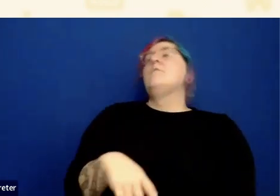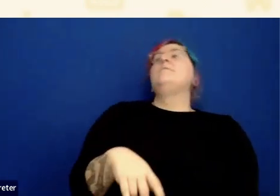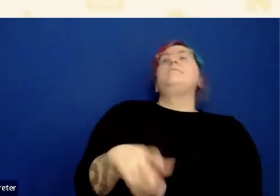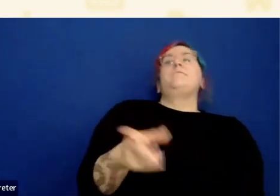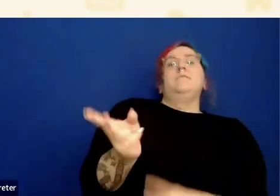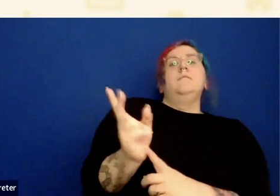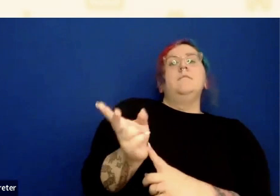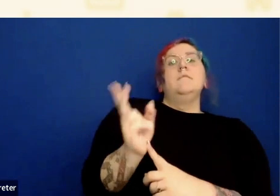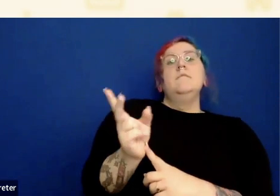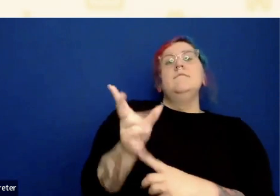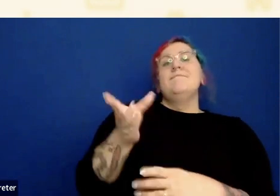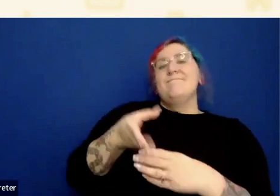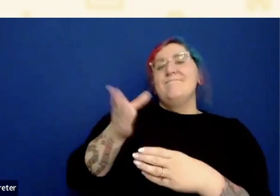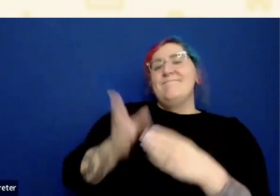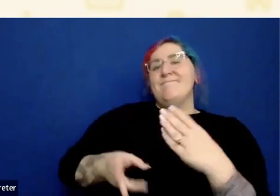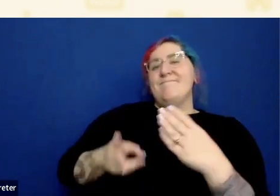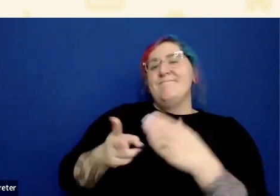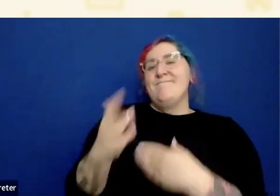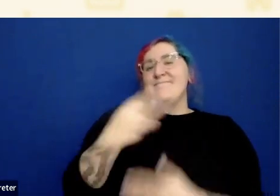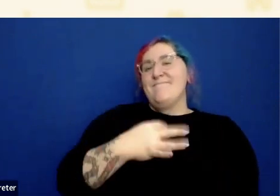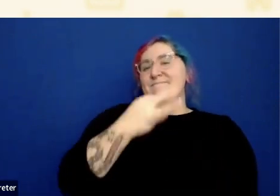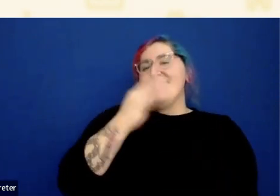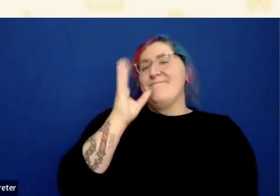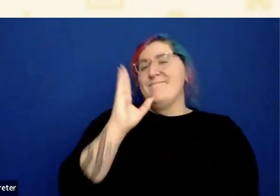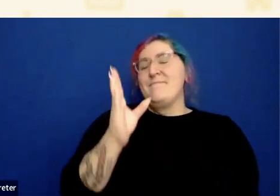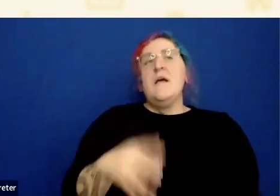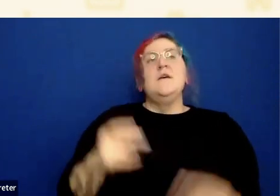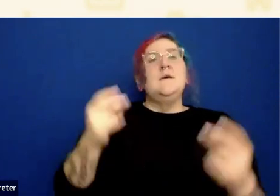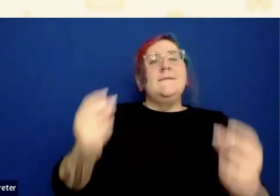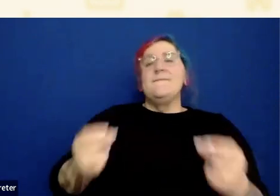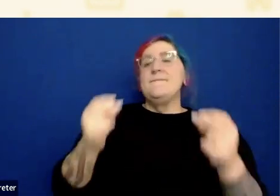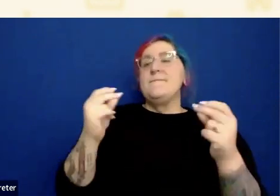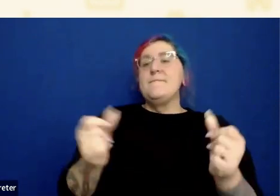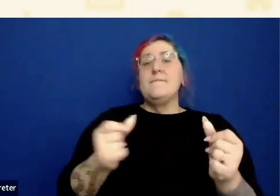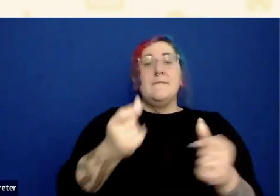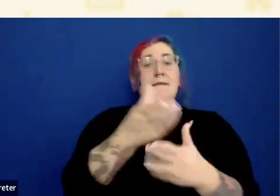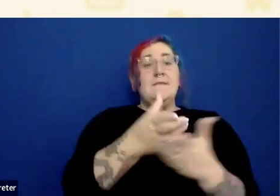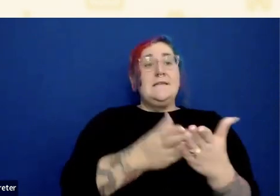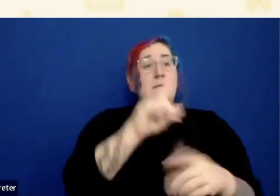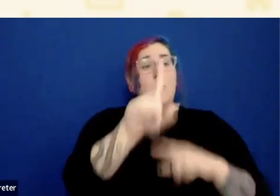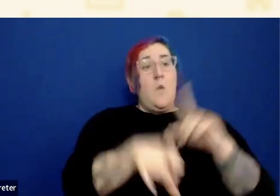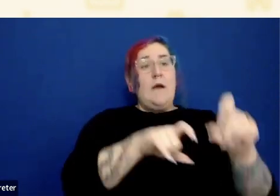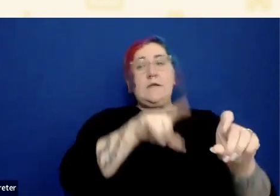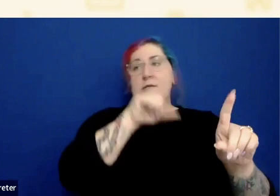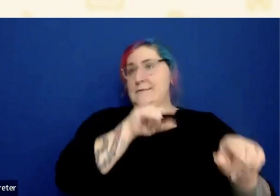So I'm going to really quickly answer a couple of questions here that are very specific.